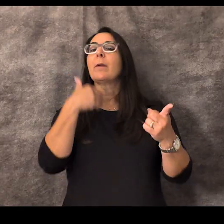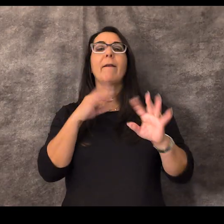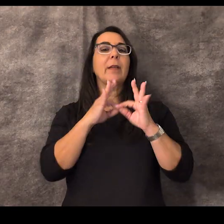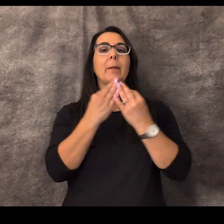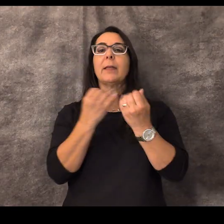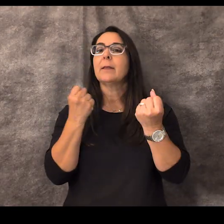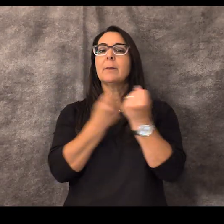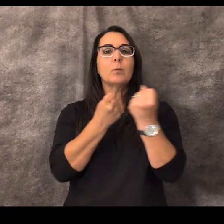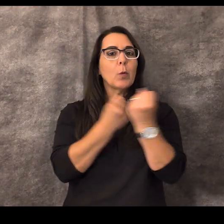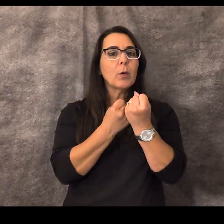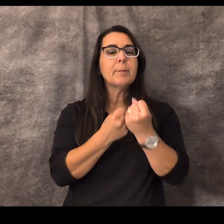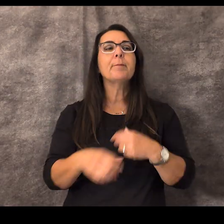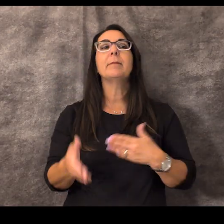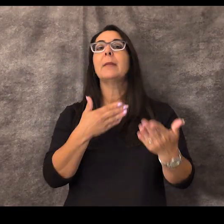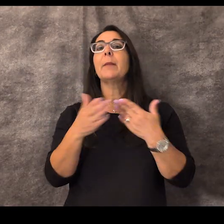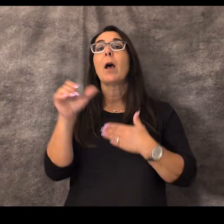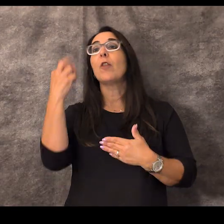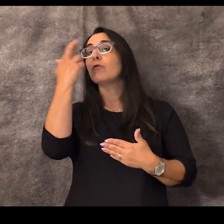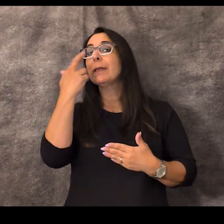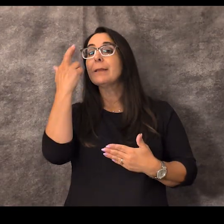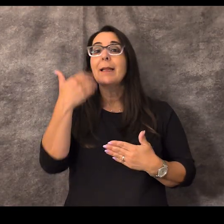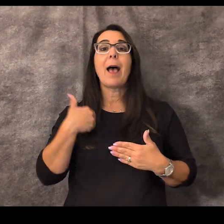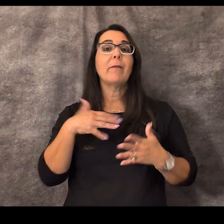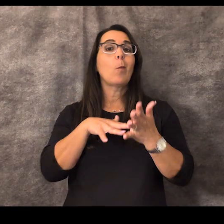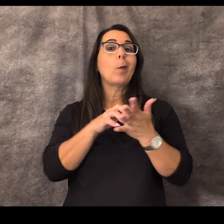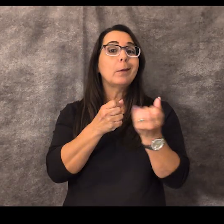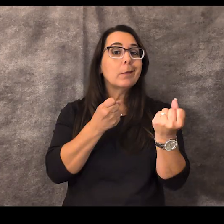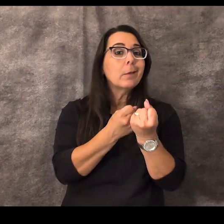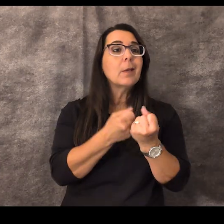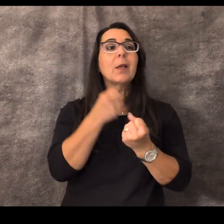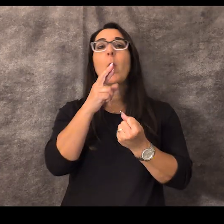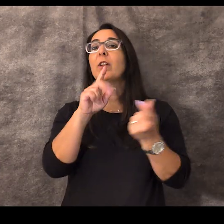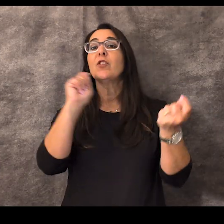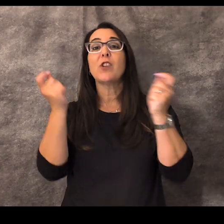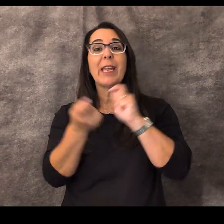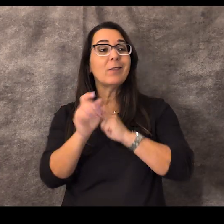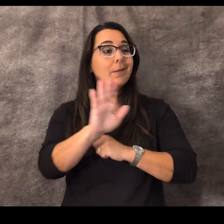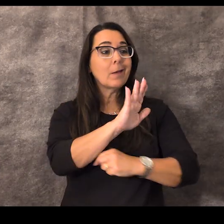of their family, or there's been a breakdown in in their support,